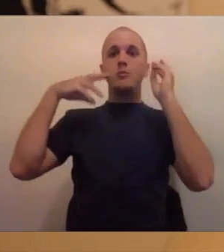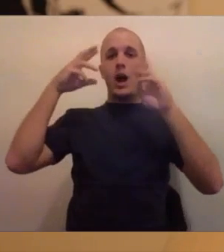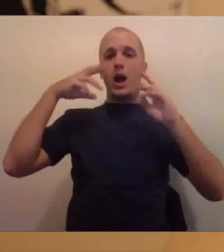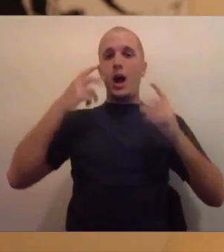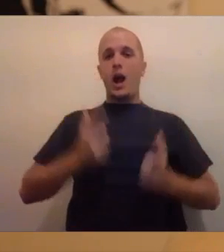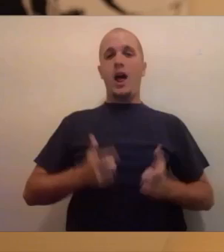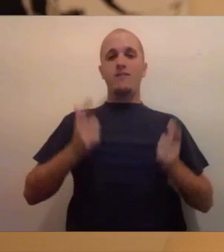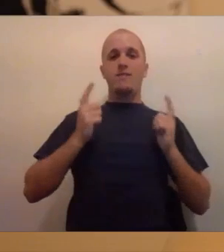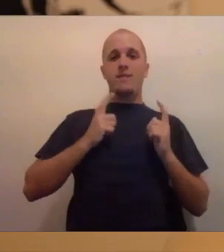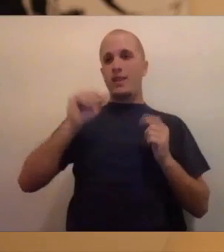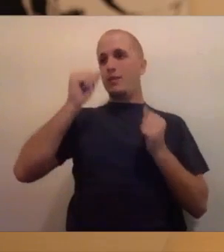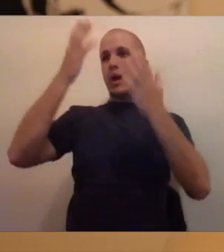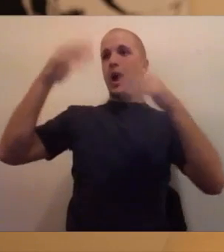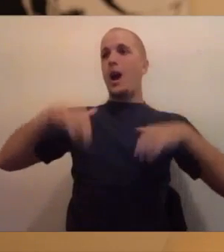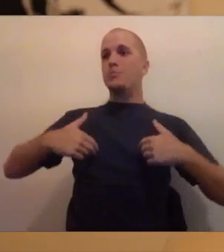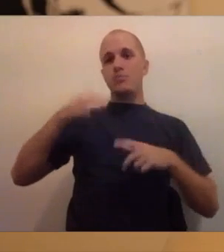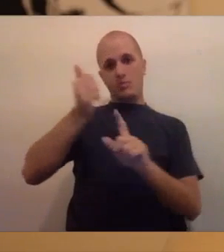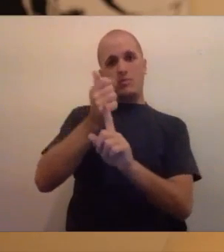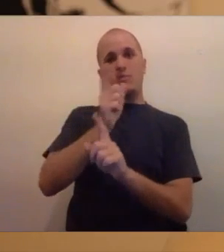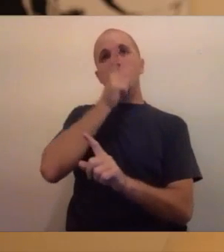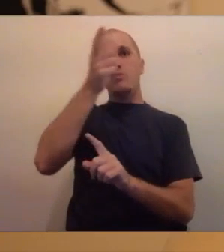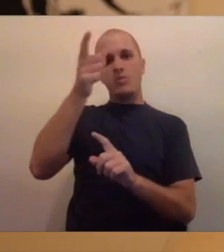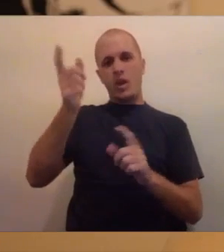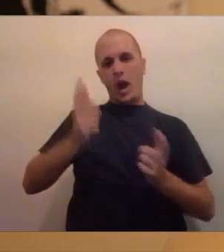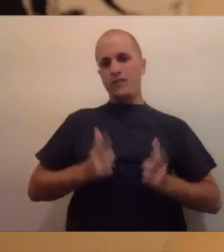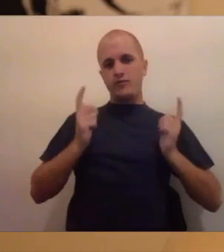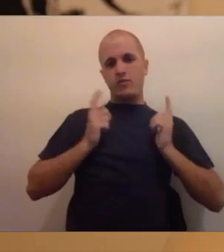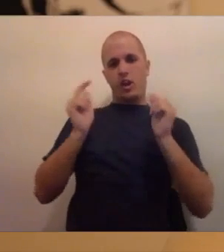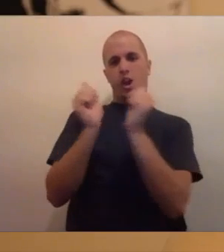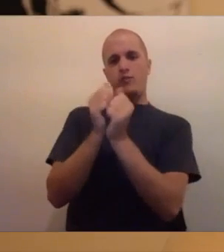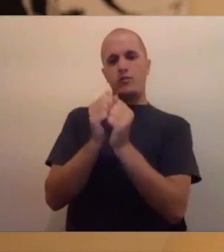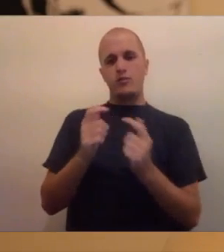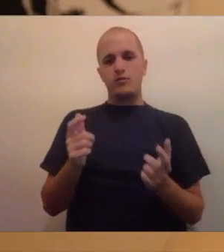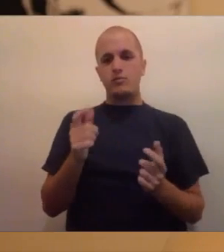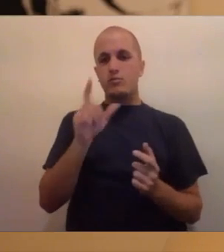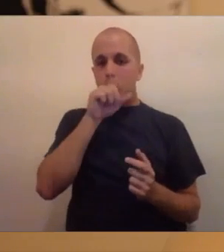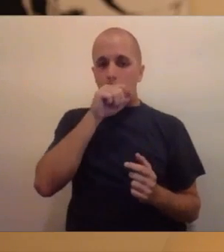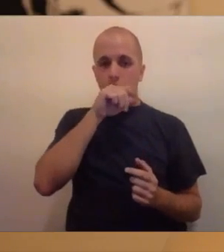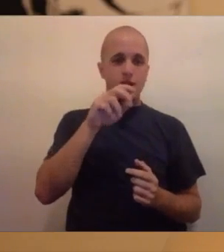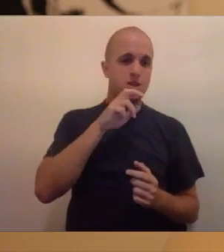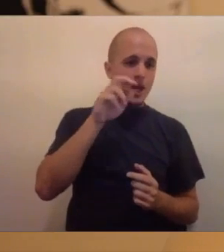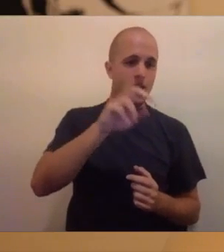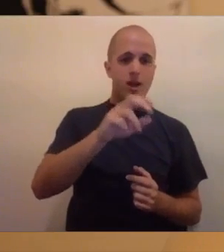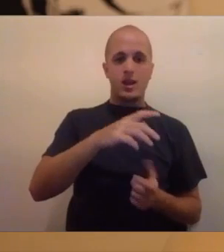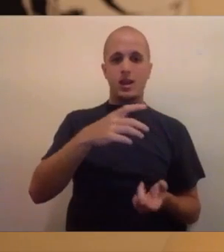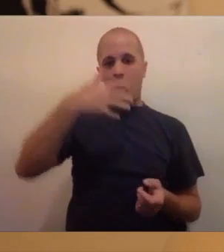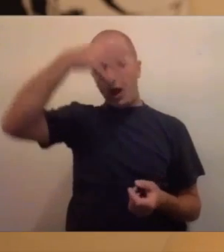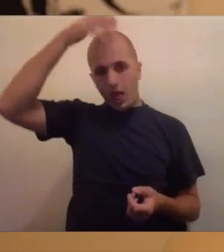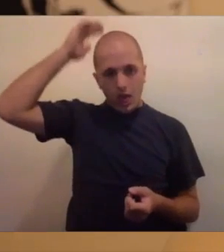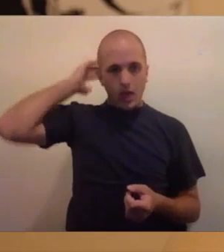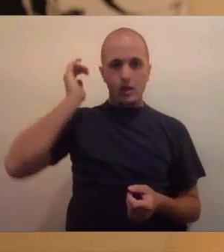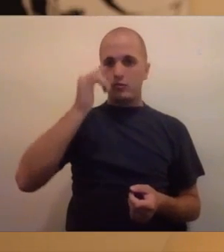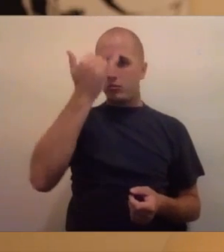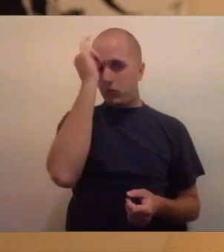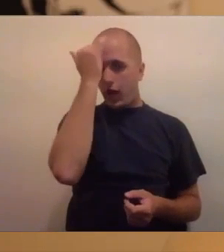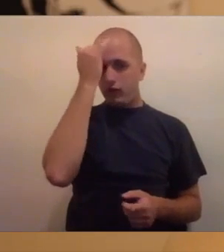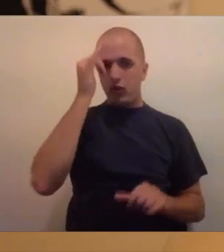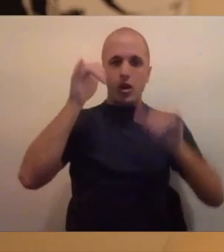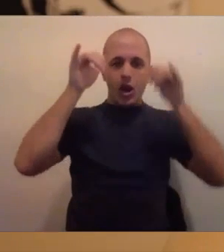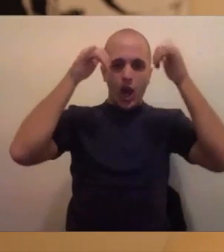in the wild life they live together. The birds, the snakes, the tigers,